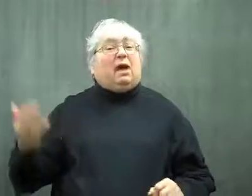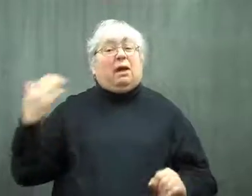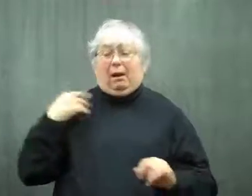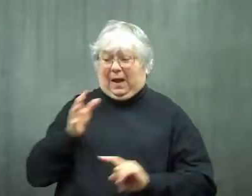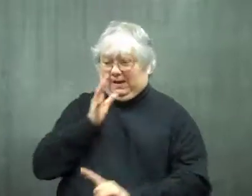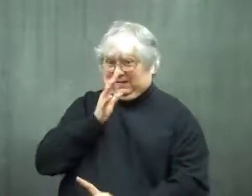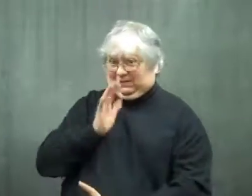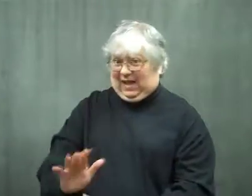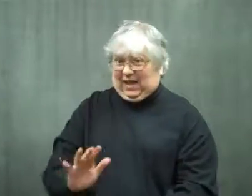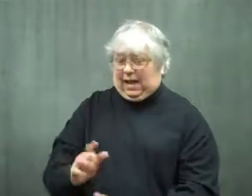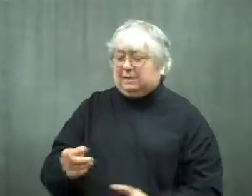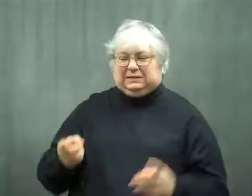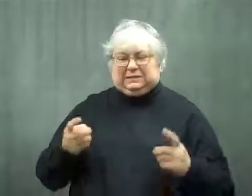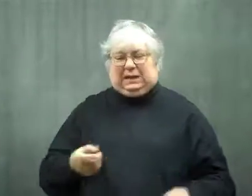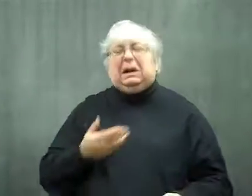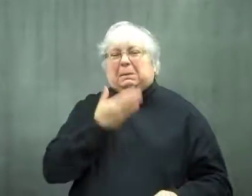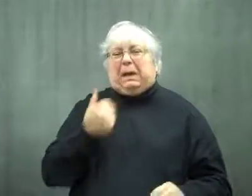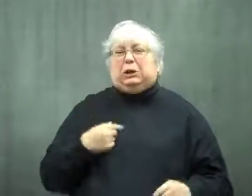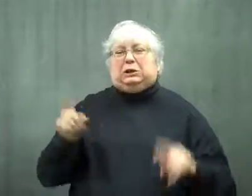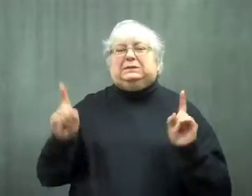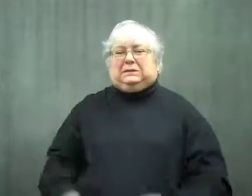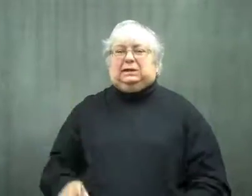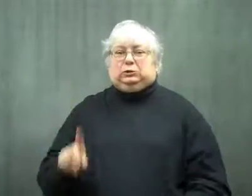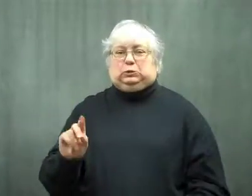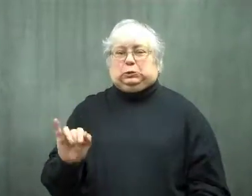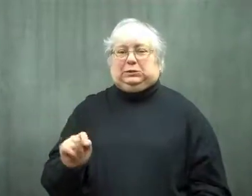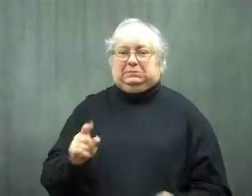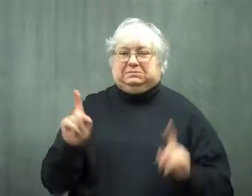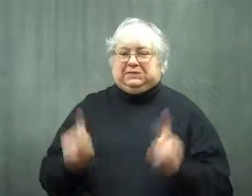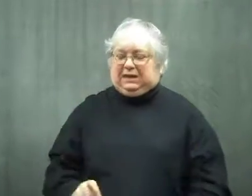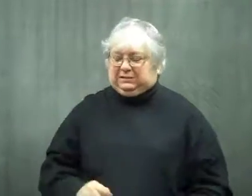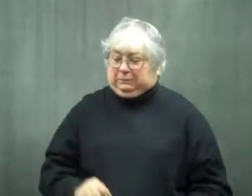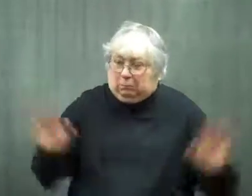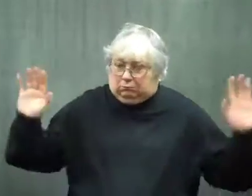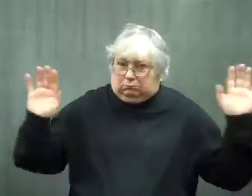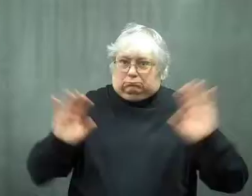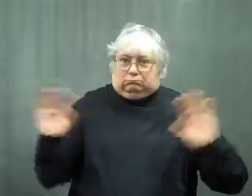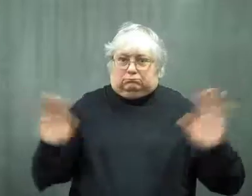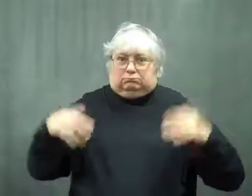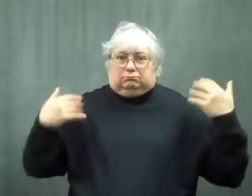She decided to have her tested when she was five years old.